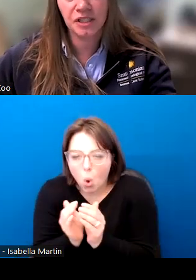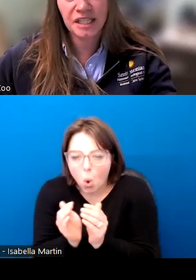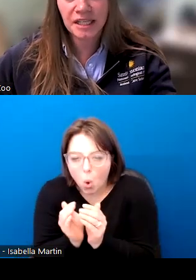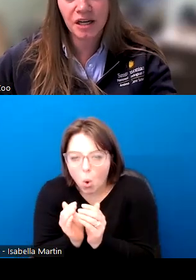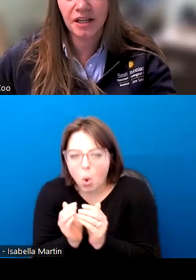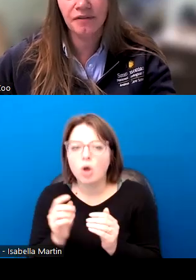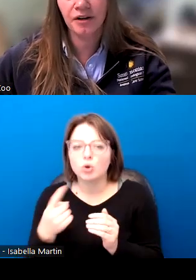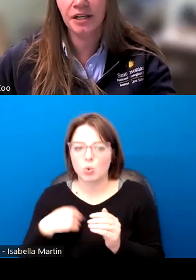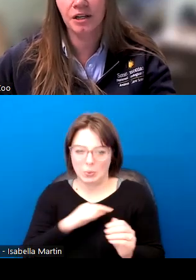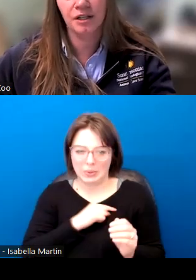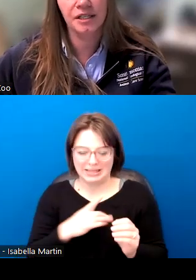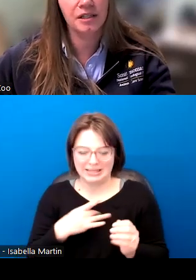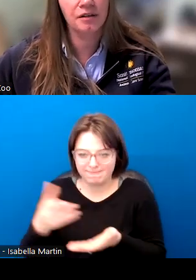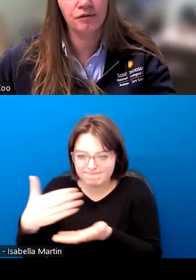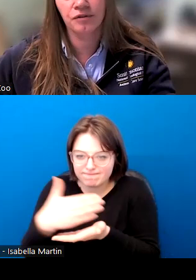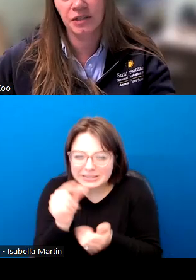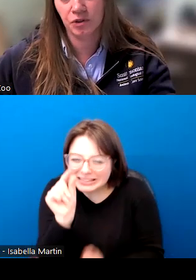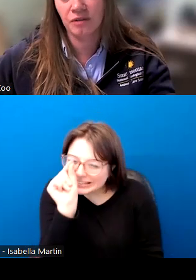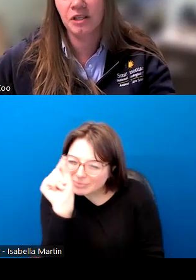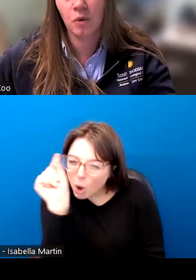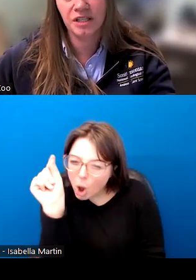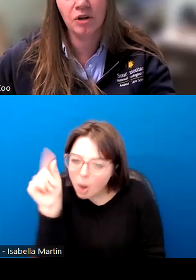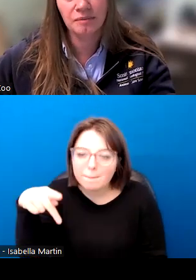they're teeny tiny very young crickets and then fruit flies which are obviously quite small.